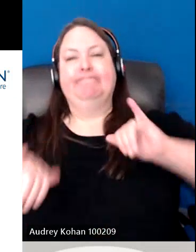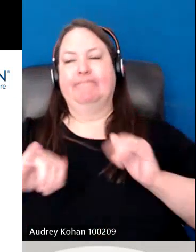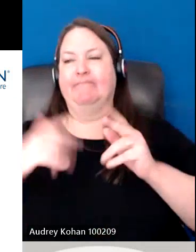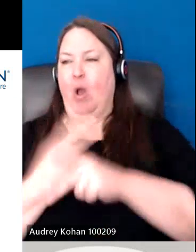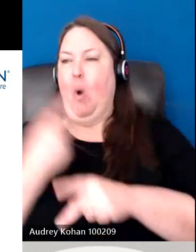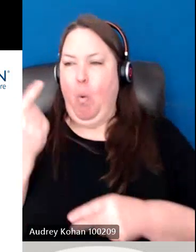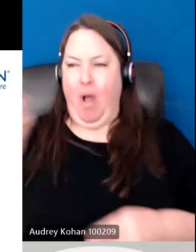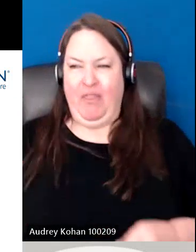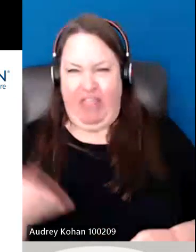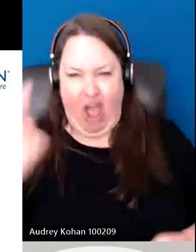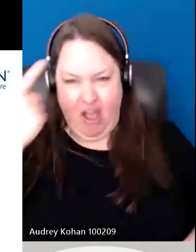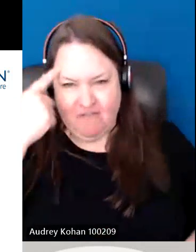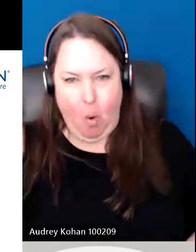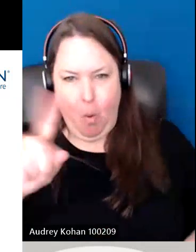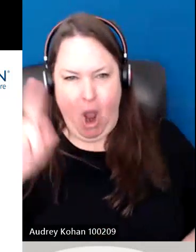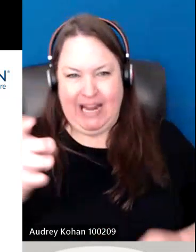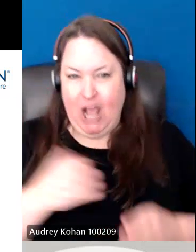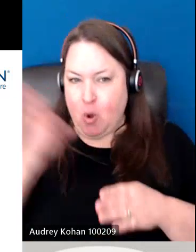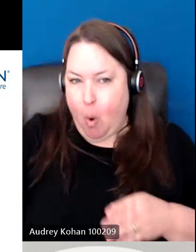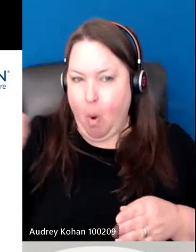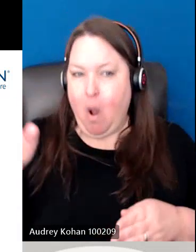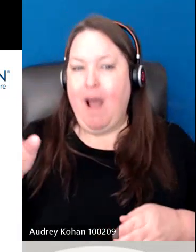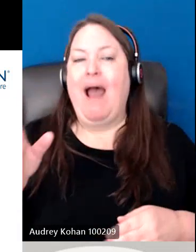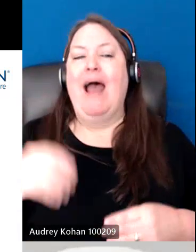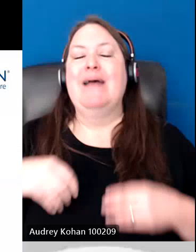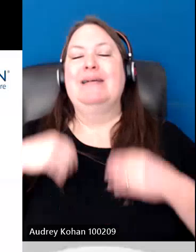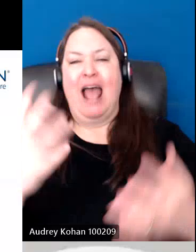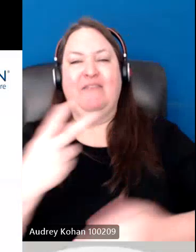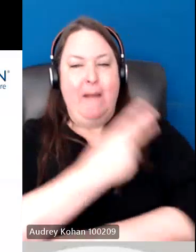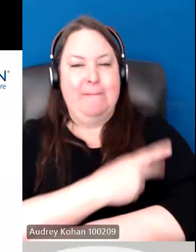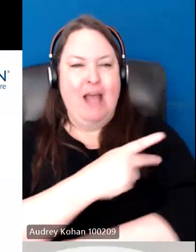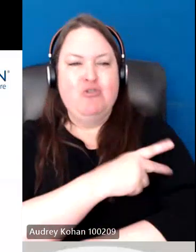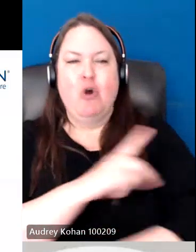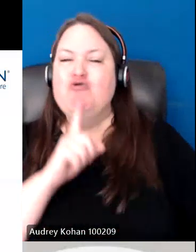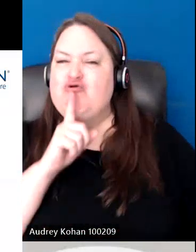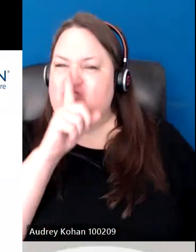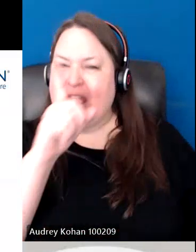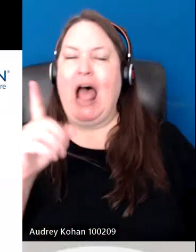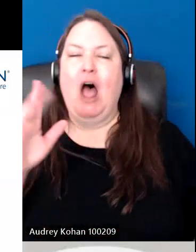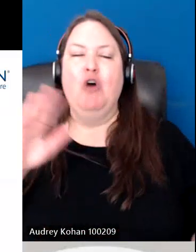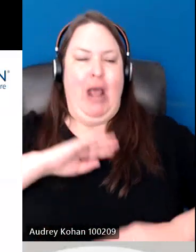for and where they needed to be and it gave the patient a real relief that they were requesting